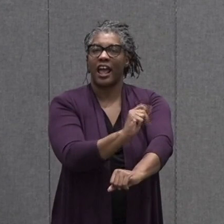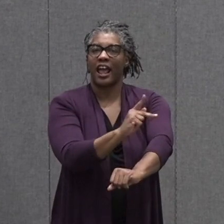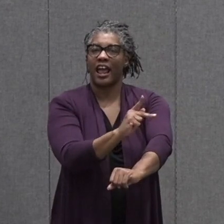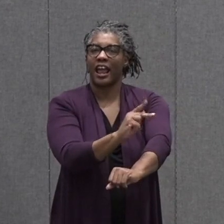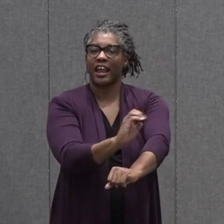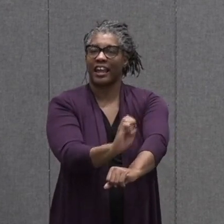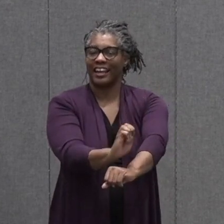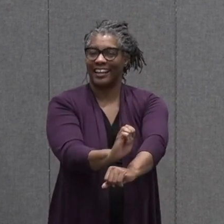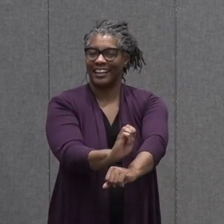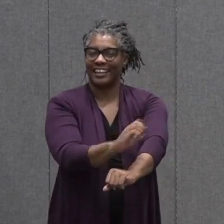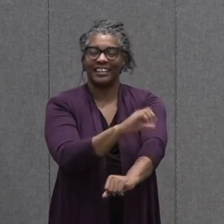shake.